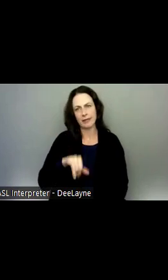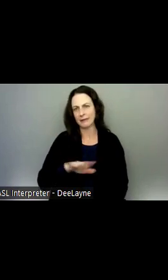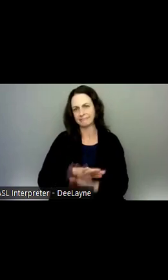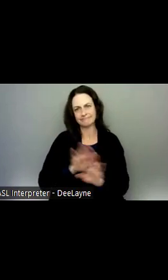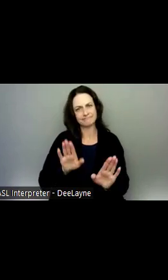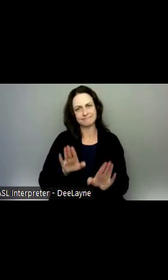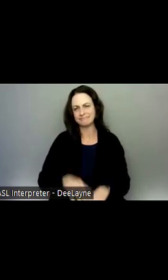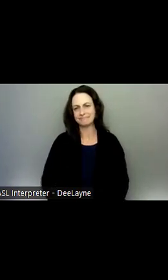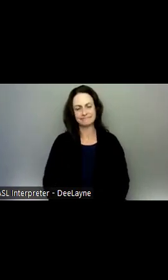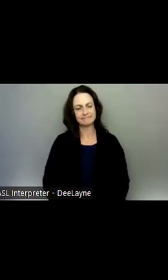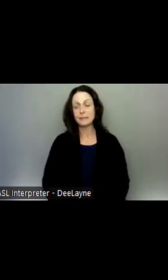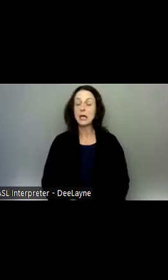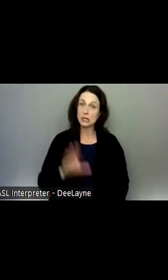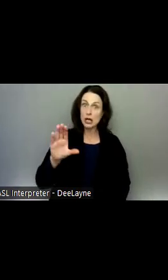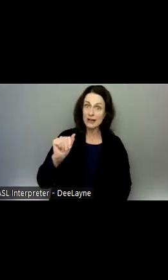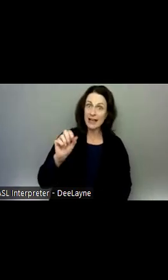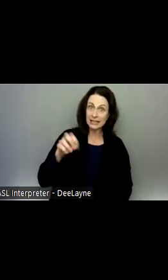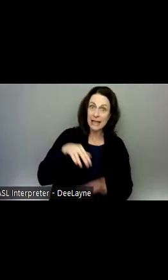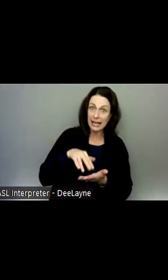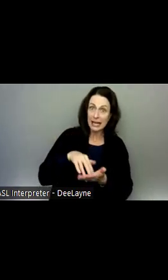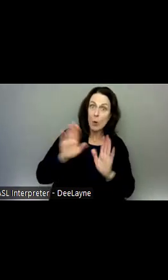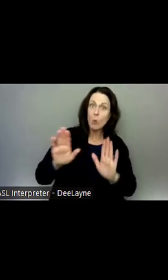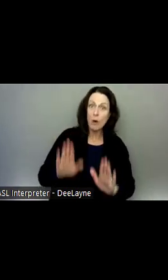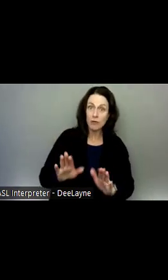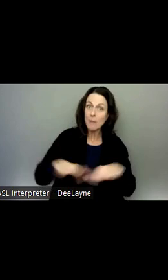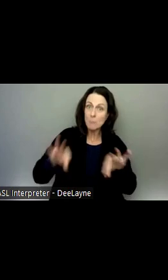So case studies are great, they play an important role,